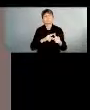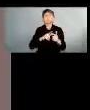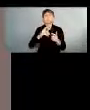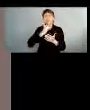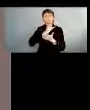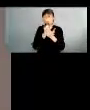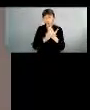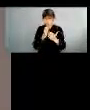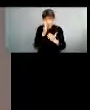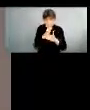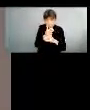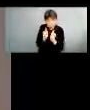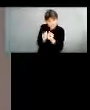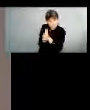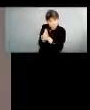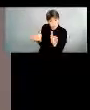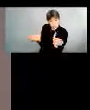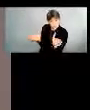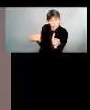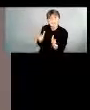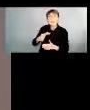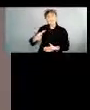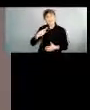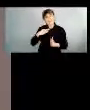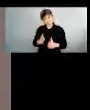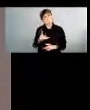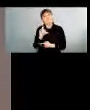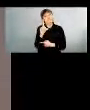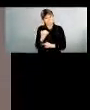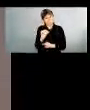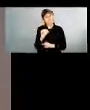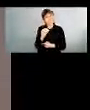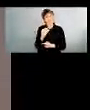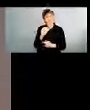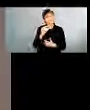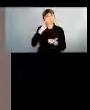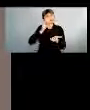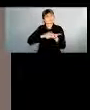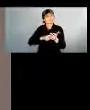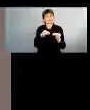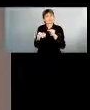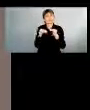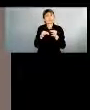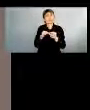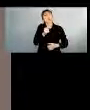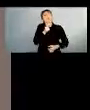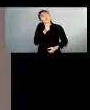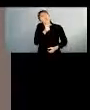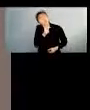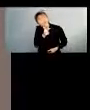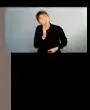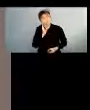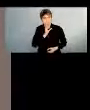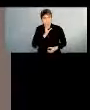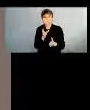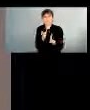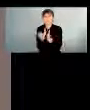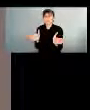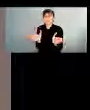the public, then the applicant has identified who the community will be for that work.